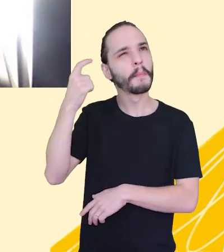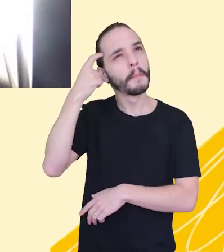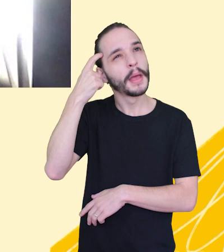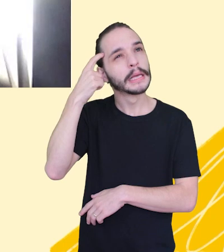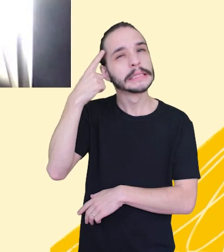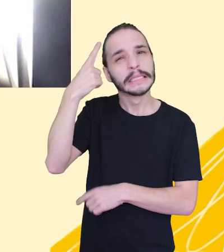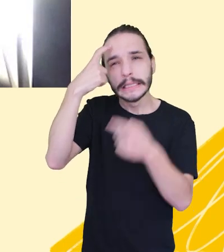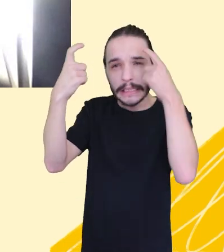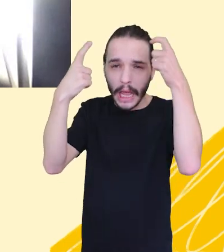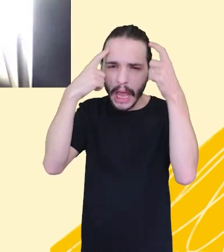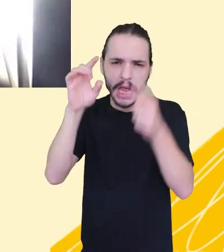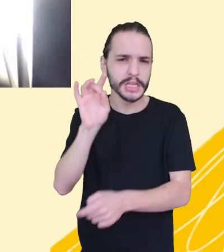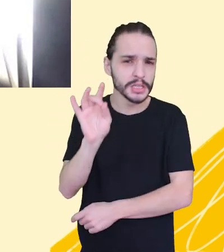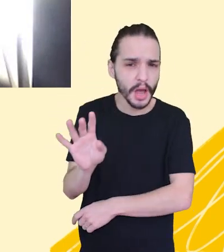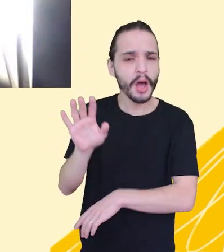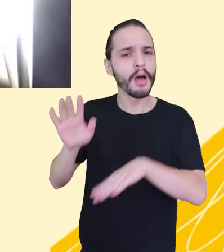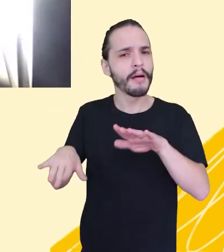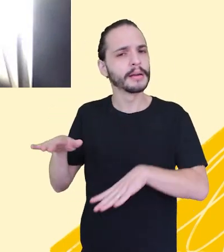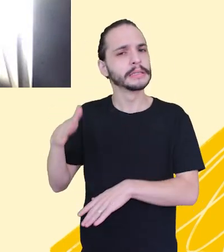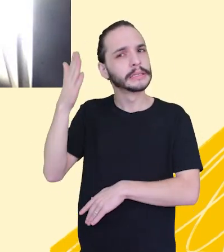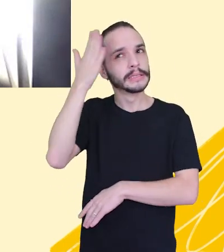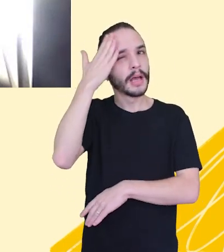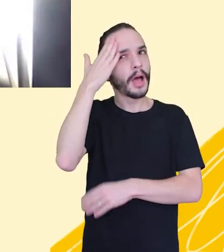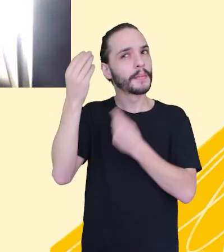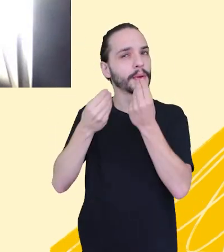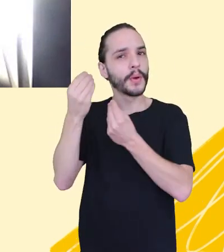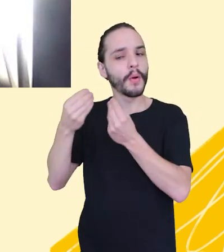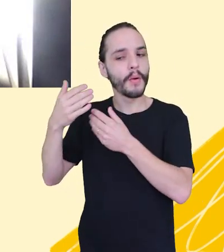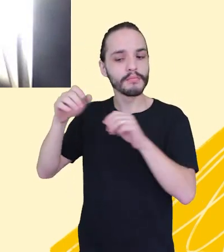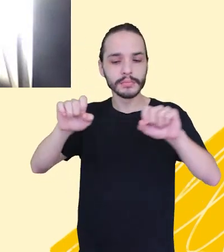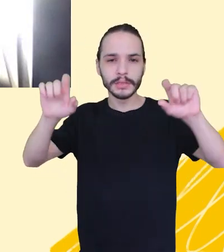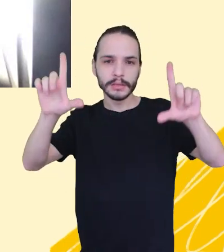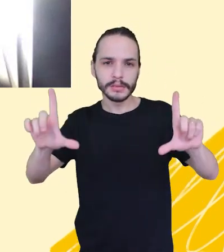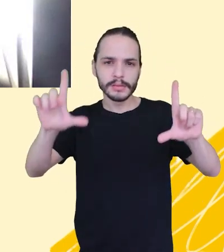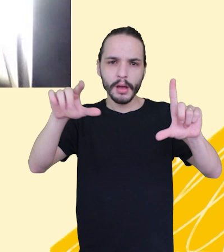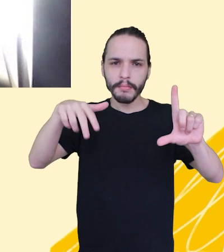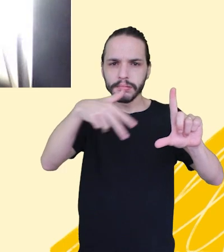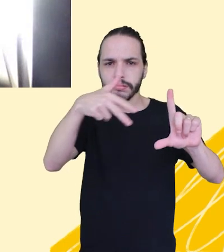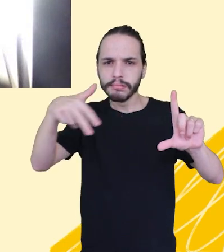that the fact that you know how the scene develops